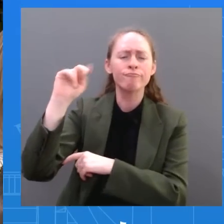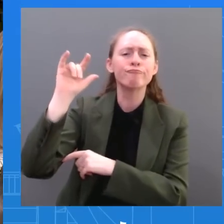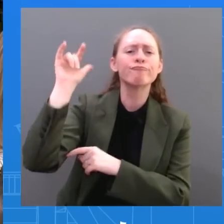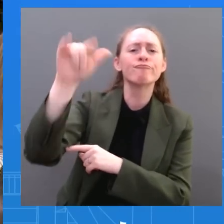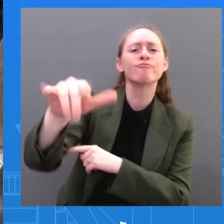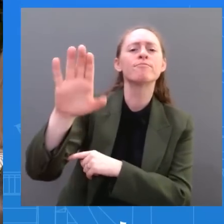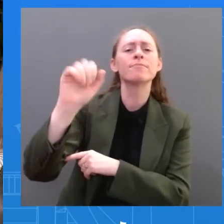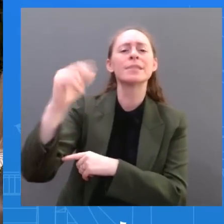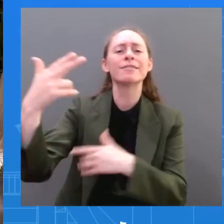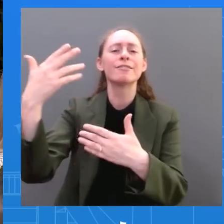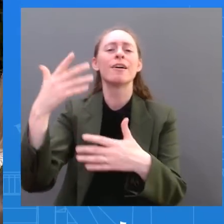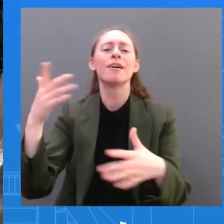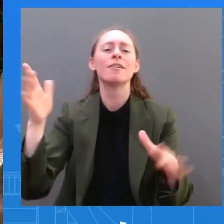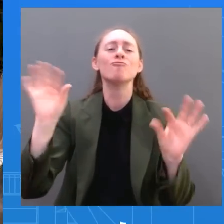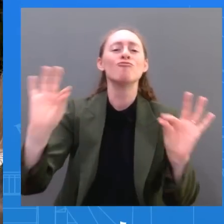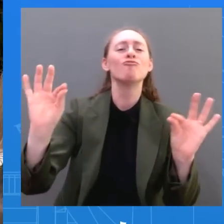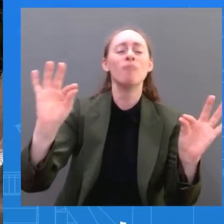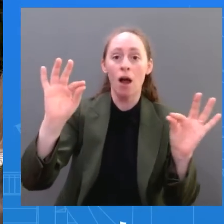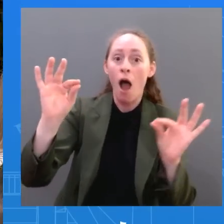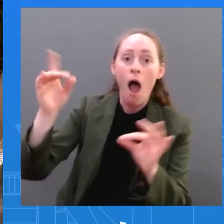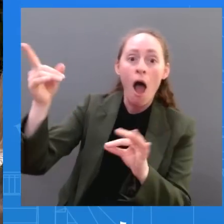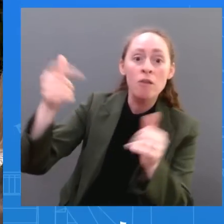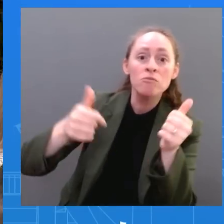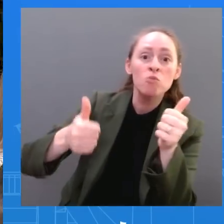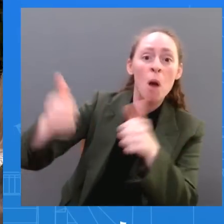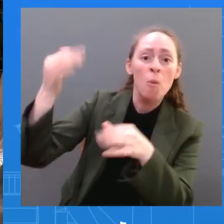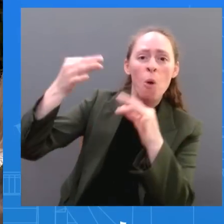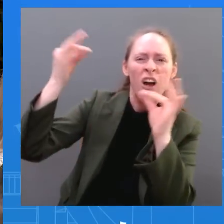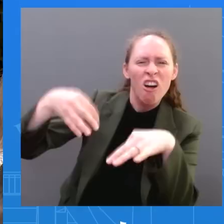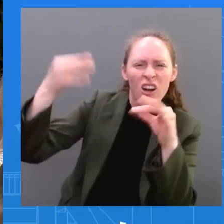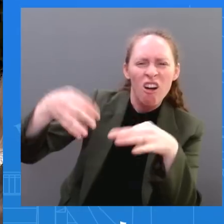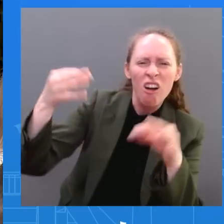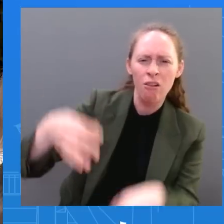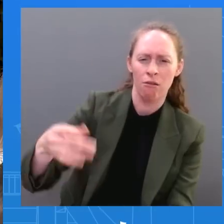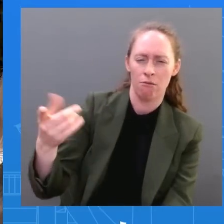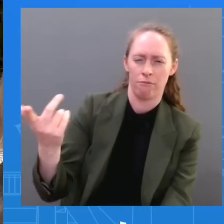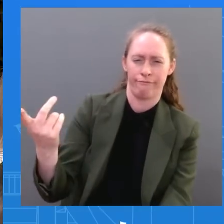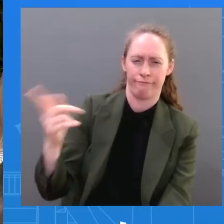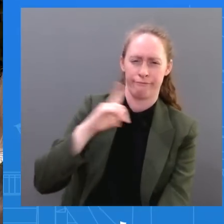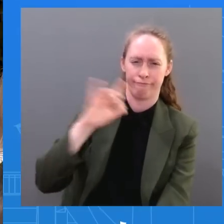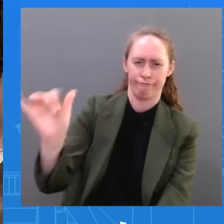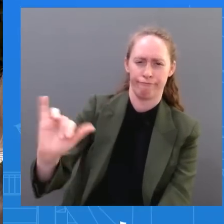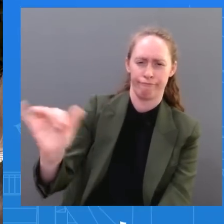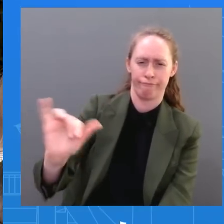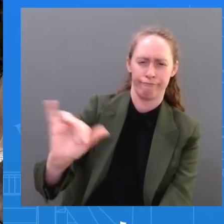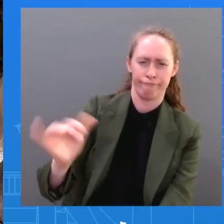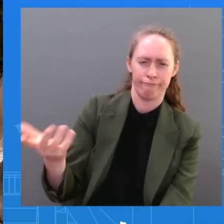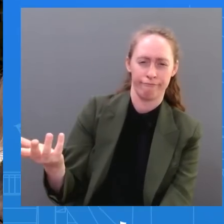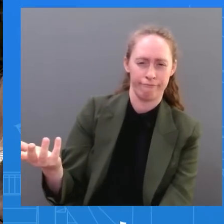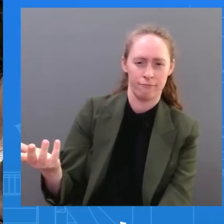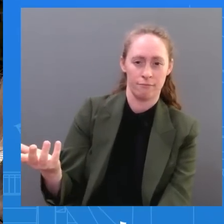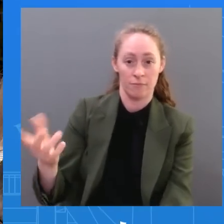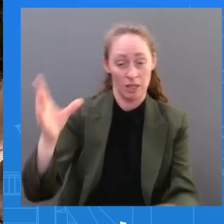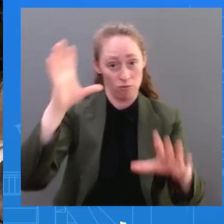not doing anything while the Capitol was being attacked and President Biden not doing anything when protesters --